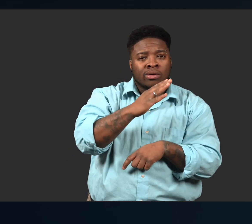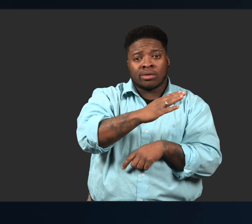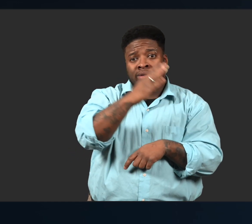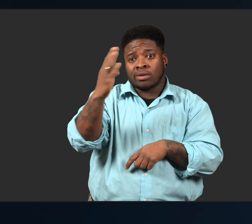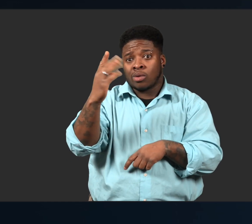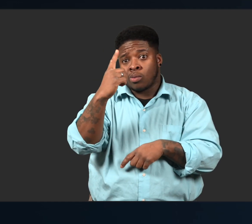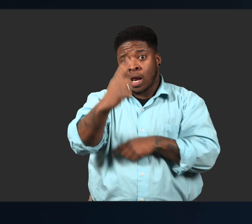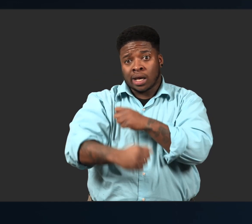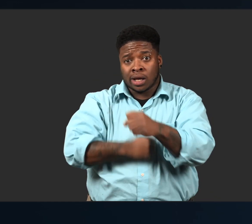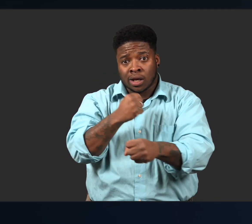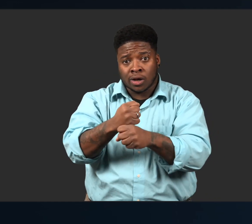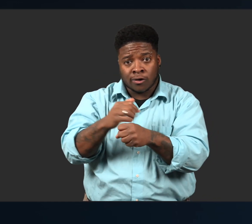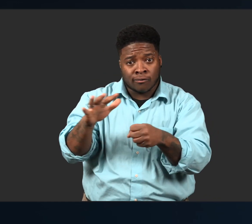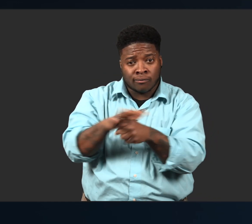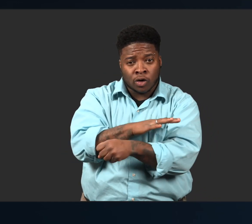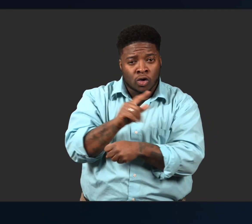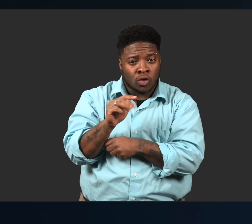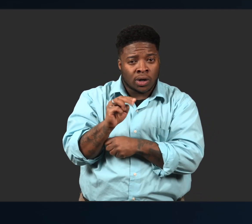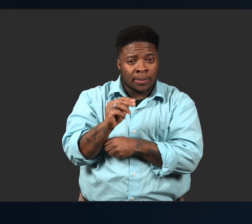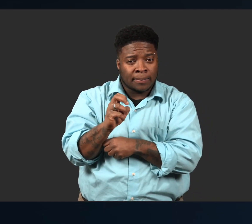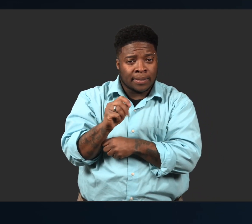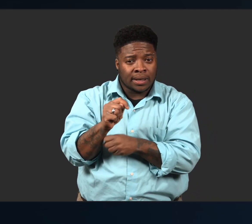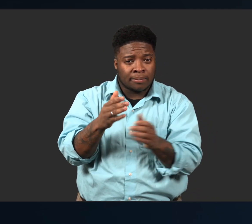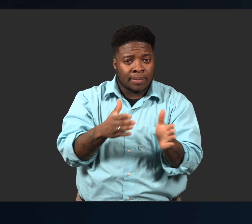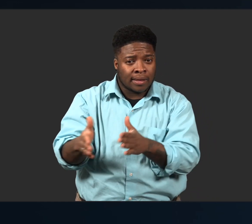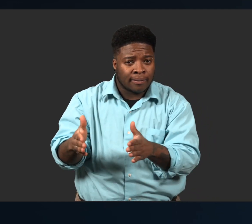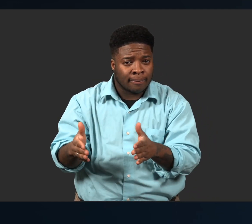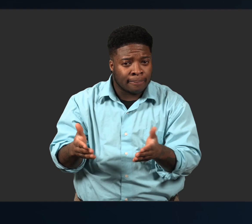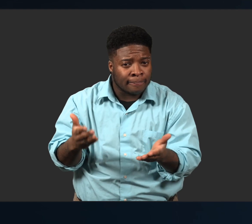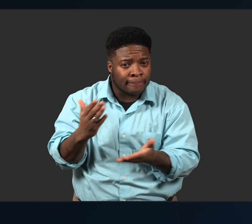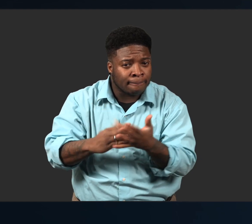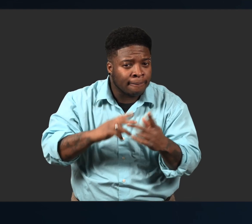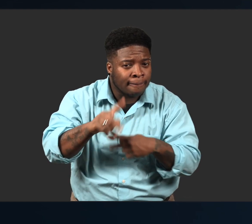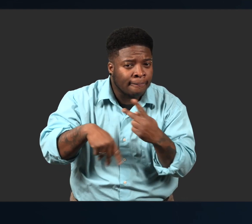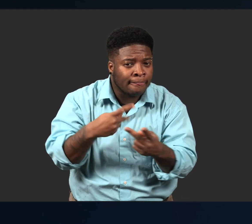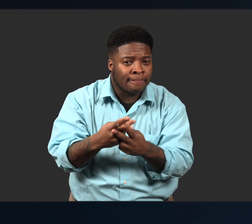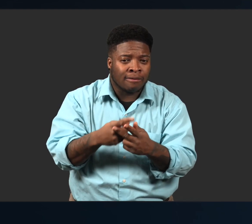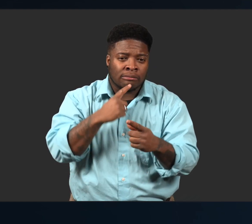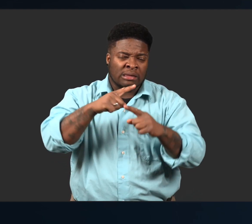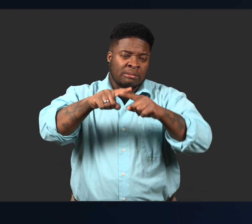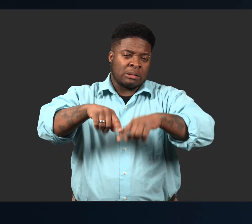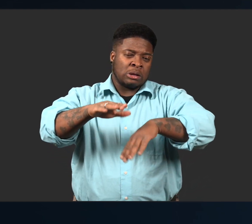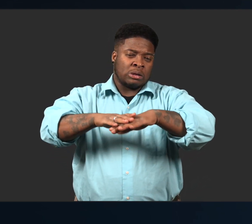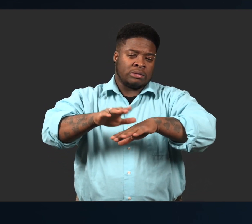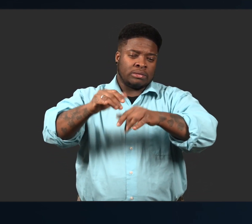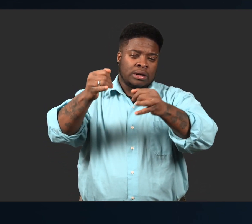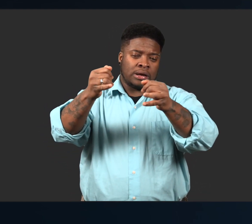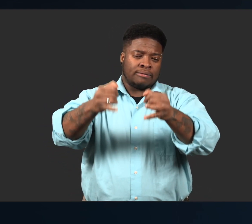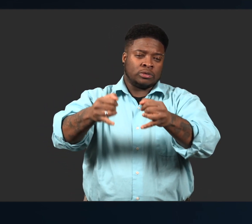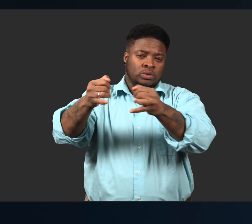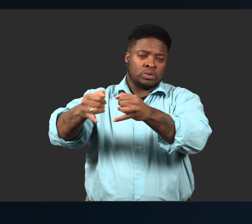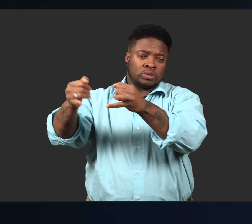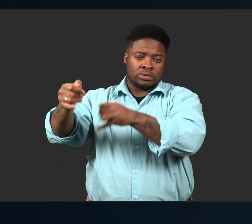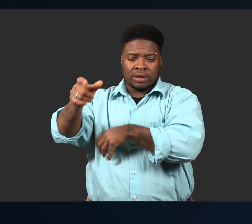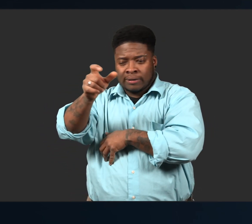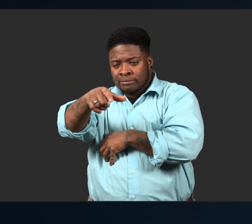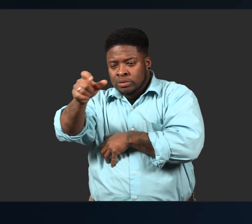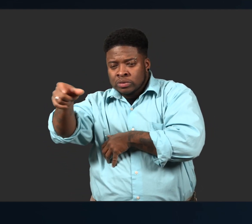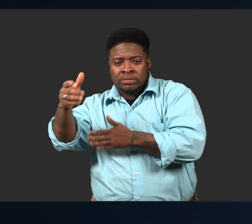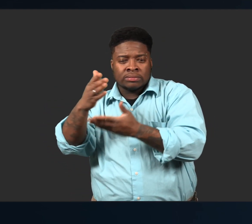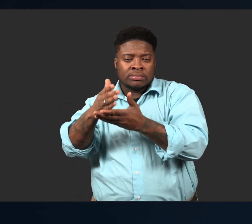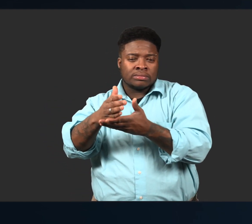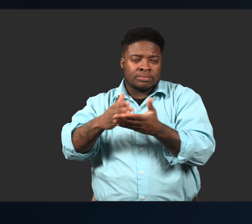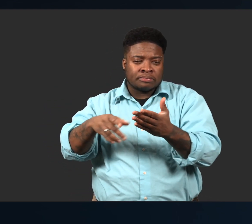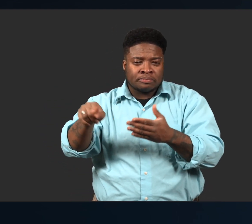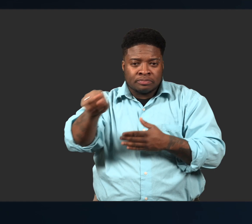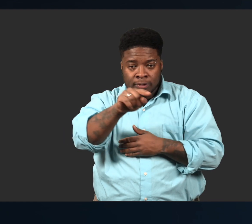anywhere from 90 days to a full year of treatment, depending on the program, and the inpatient.